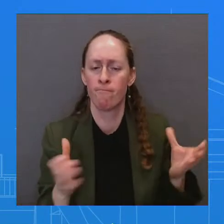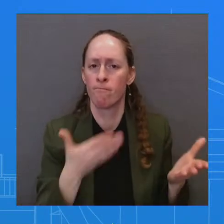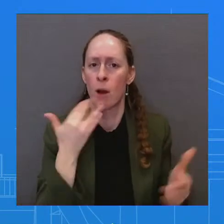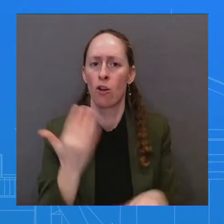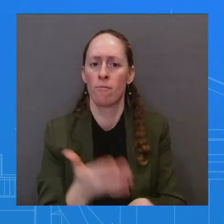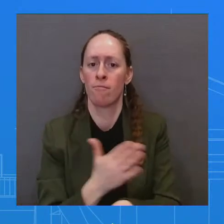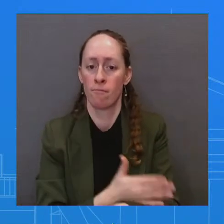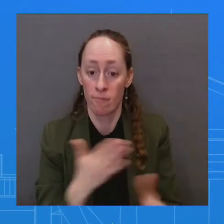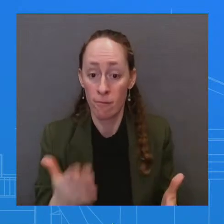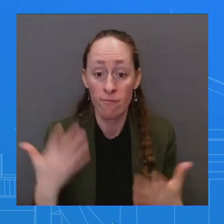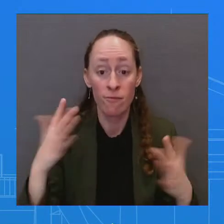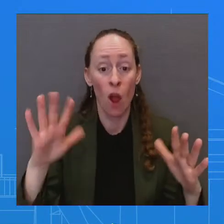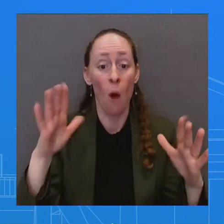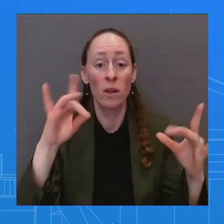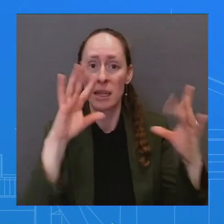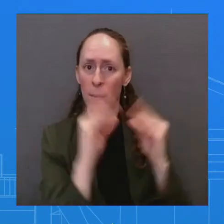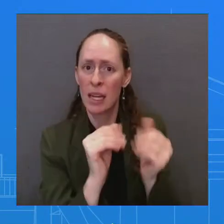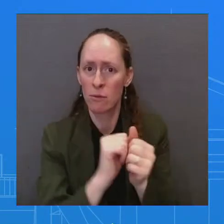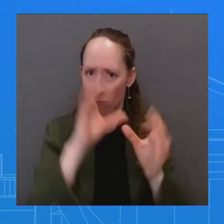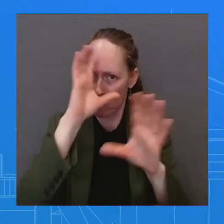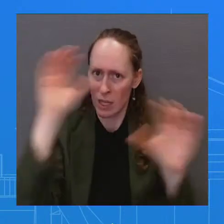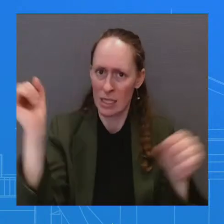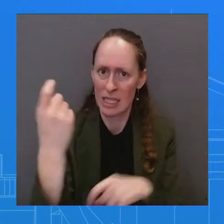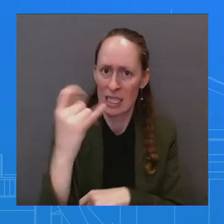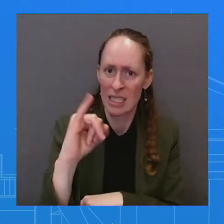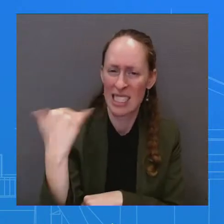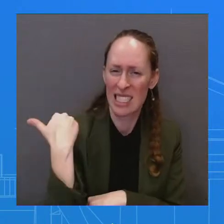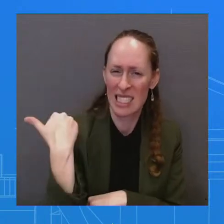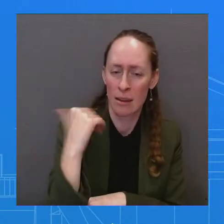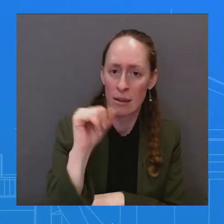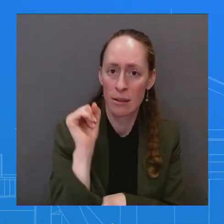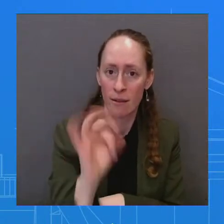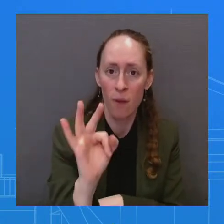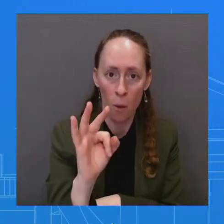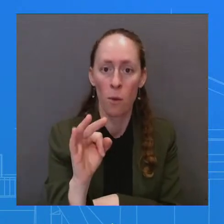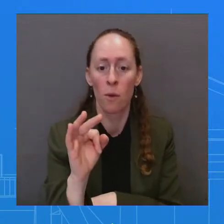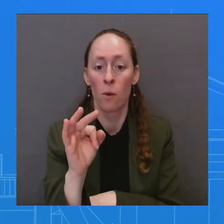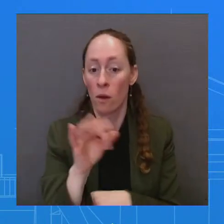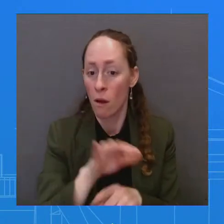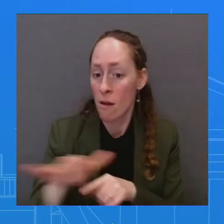and Prime Minister Netanyahu and the -- didn't -- didn't stop him from dealing with issues